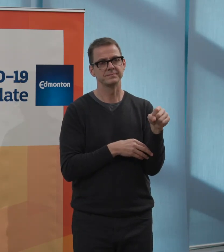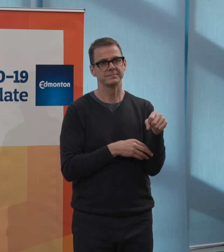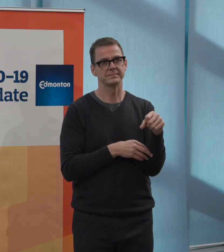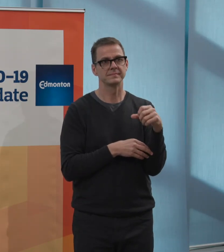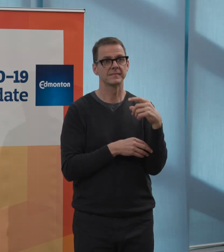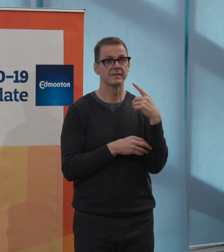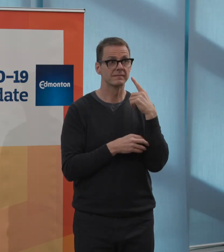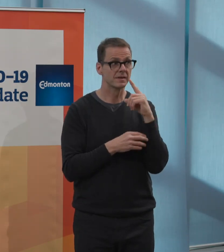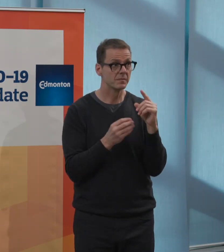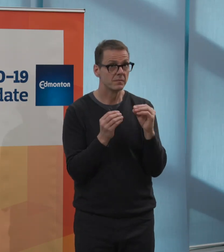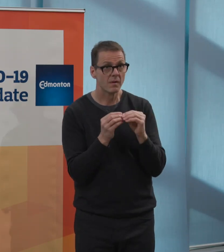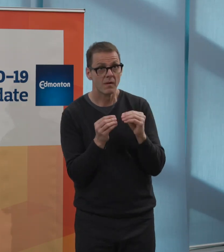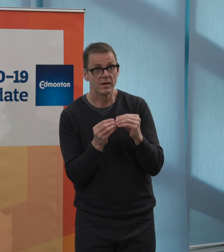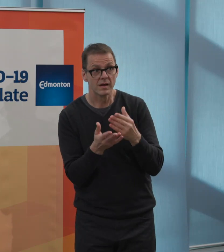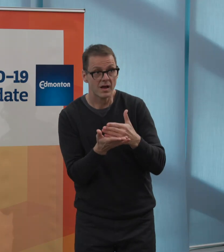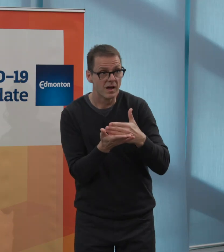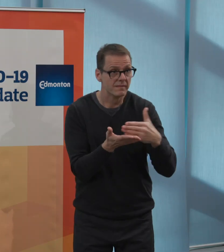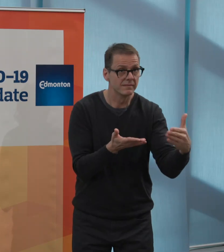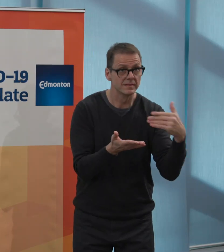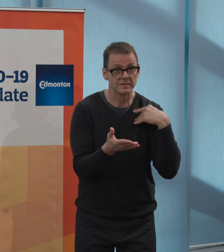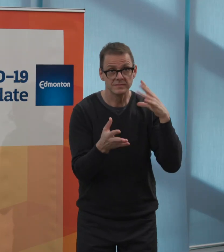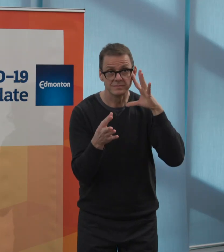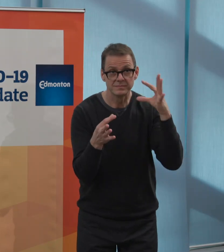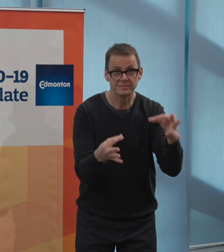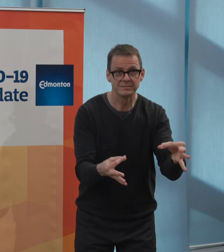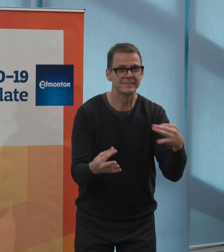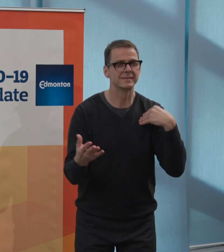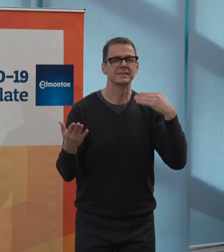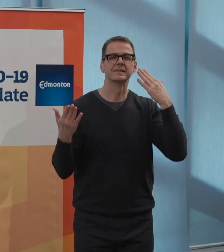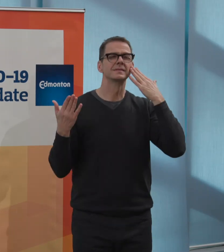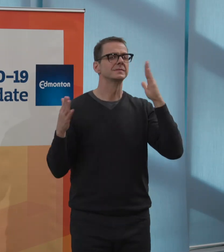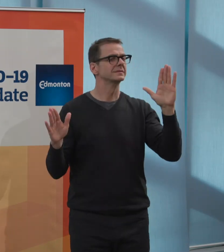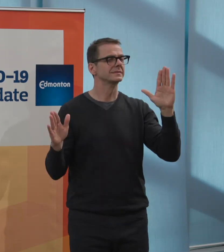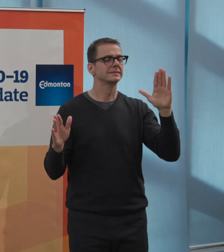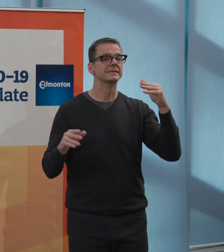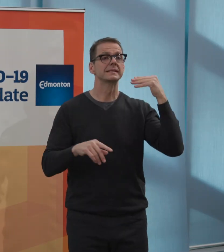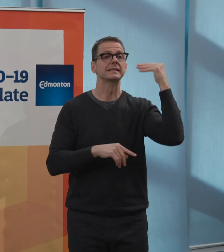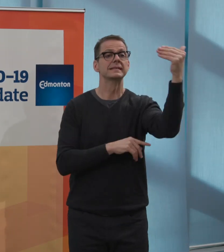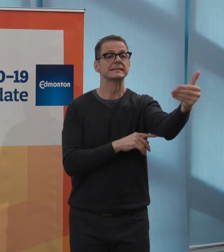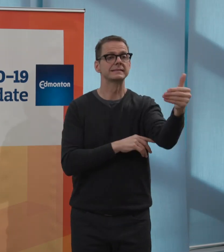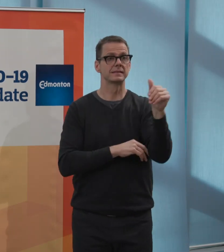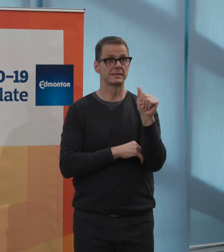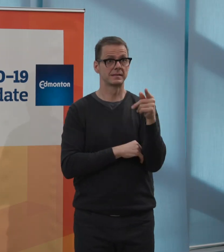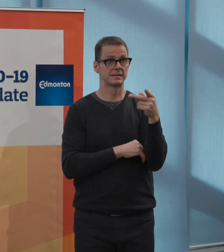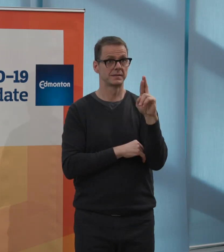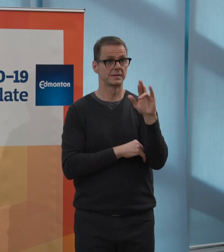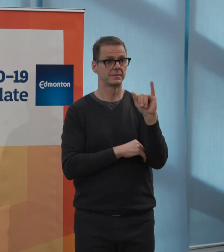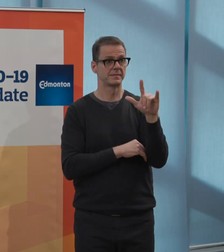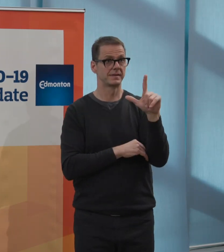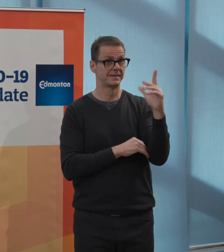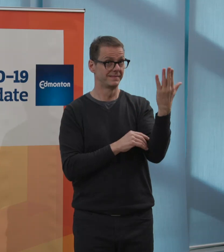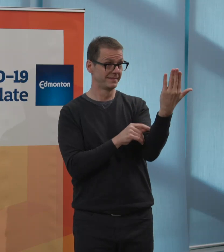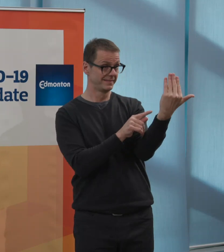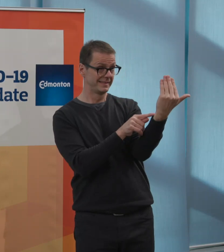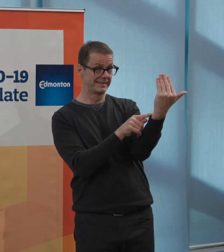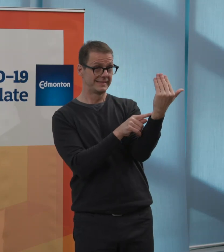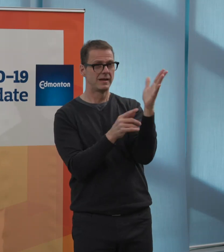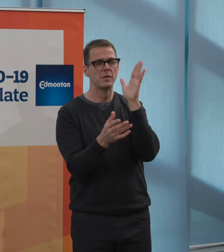back to Council on April 15th with a supplementary operating budget adjustment and the work that we'd be undertaking or have been undertaking and